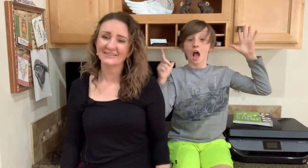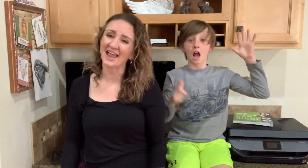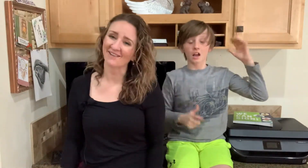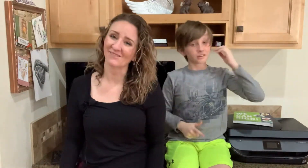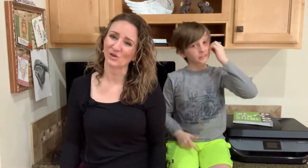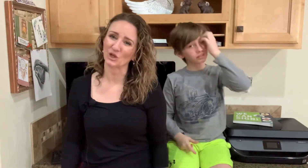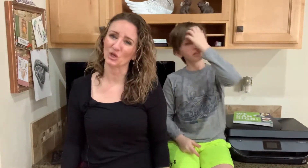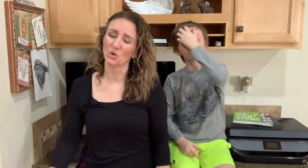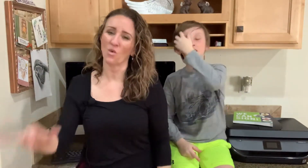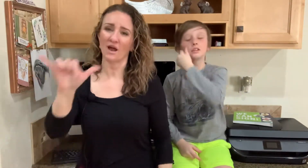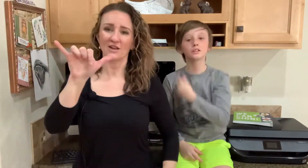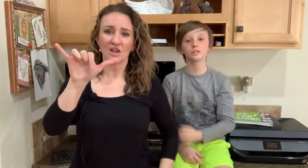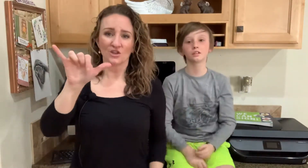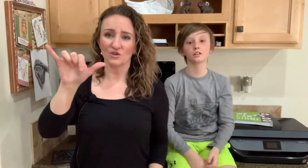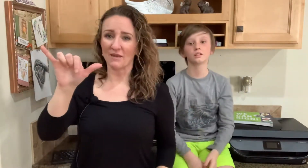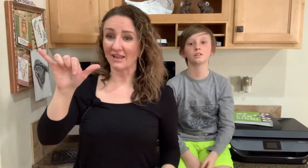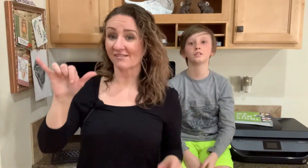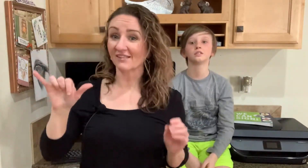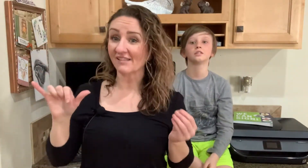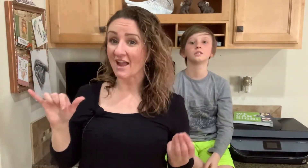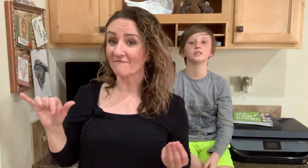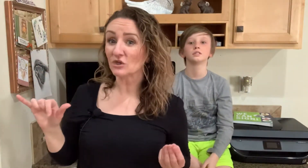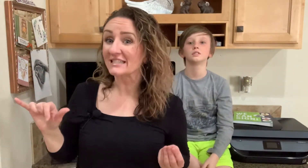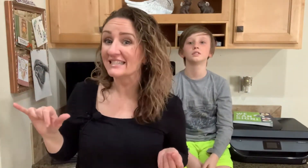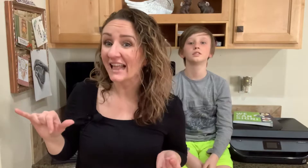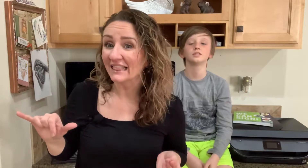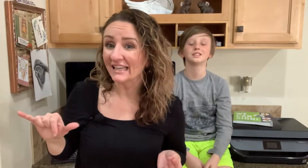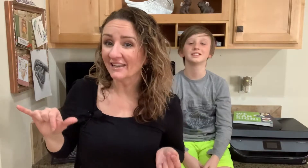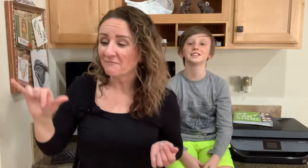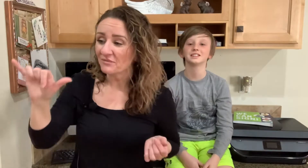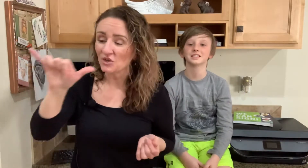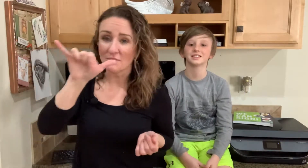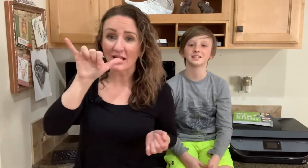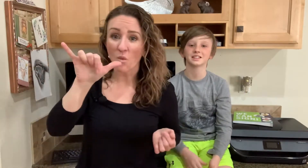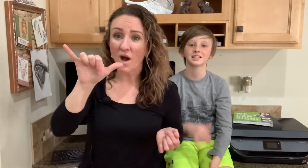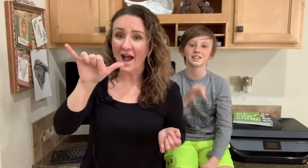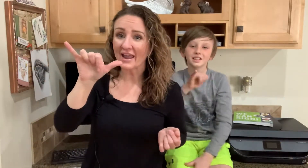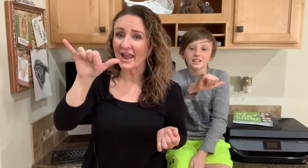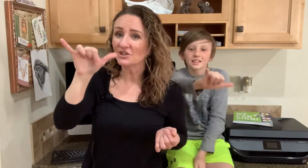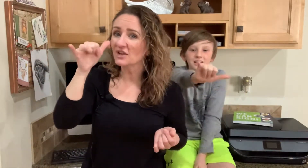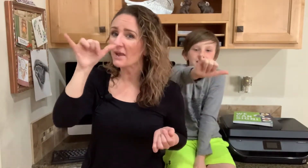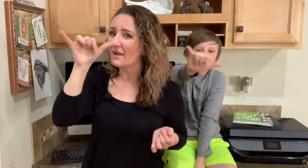Next is a cute one. It's the sign for silly. You make a y hand shape